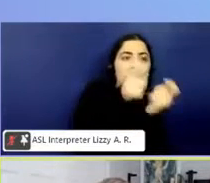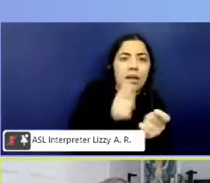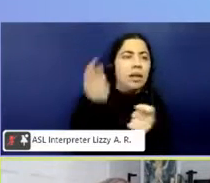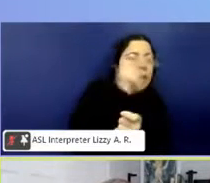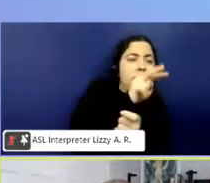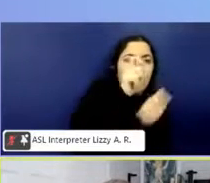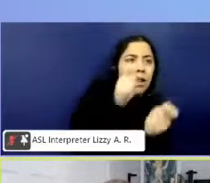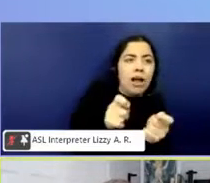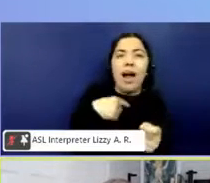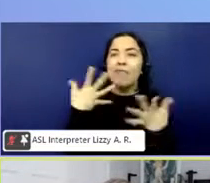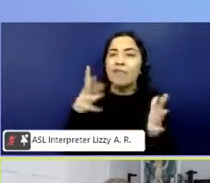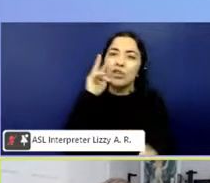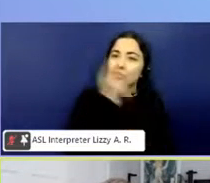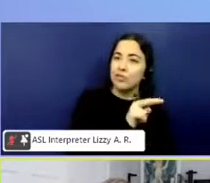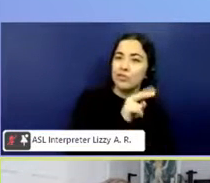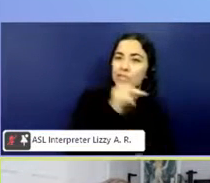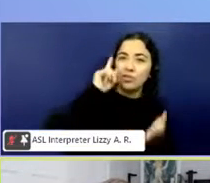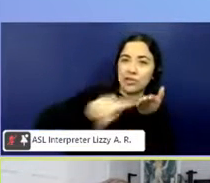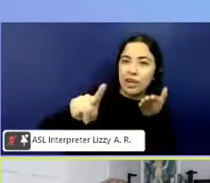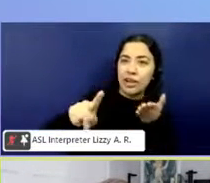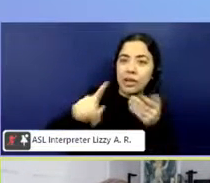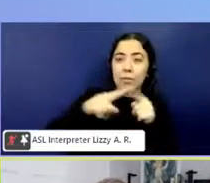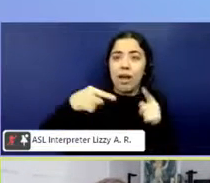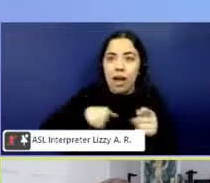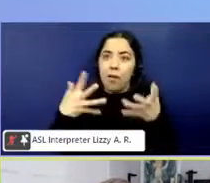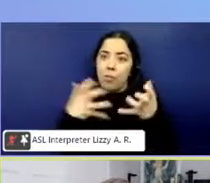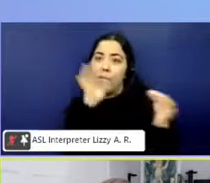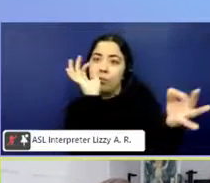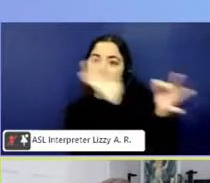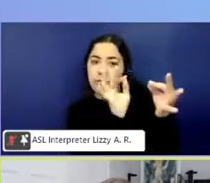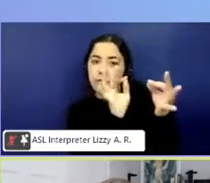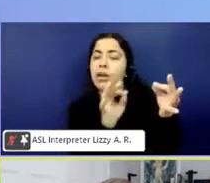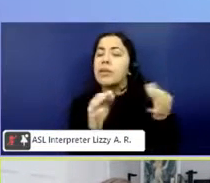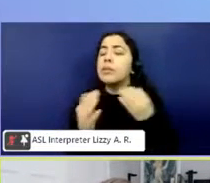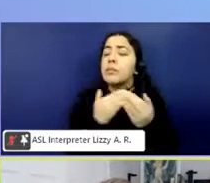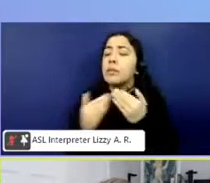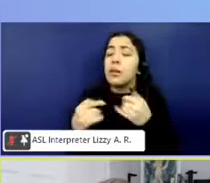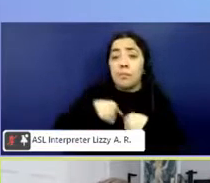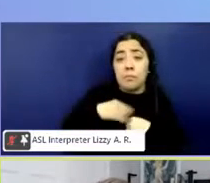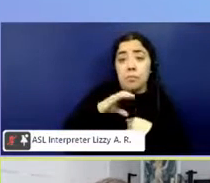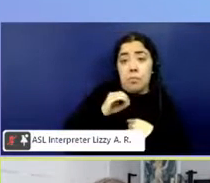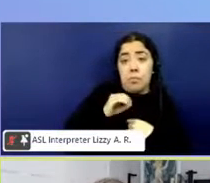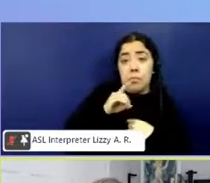me our reasons are different my friend and I have similar motivations and needs in this situation